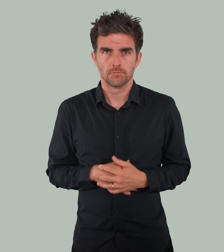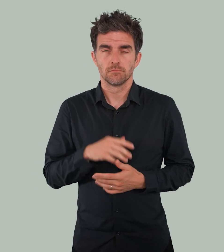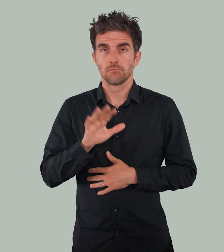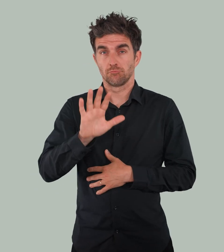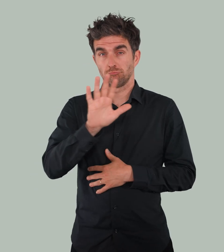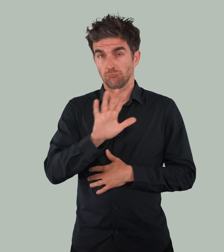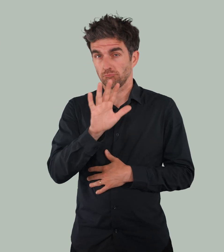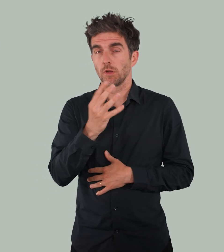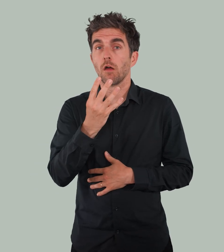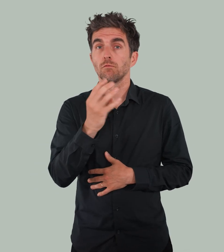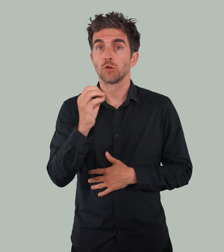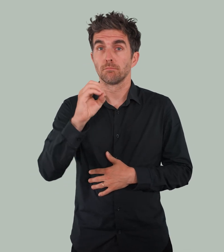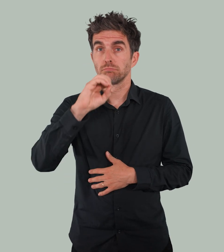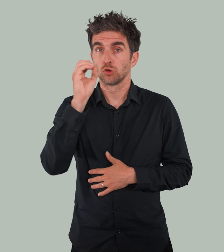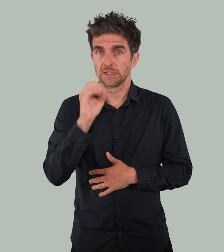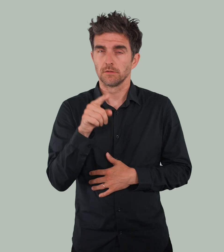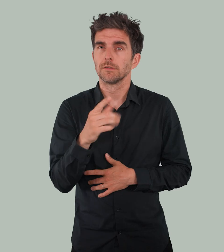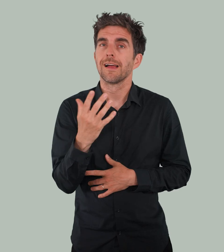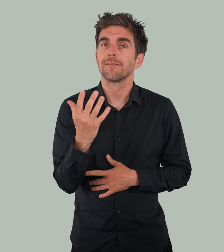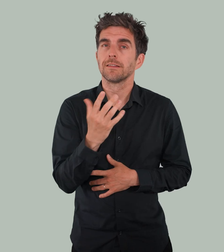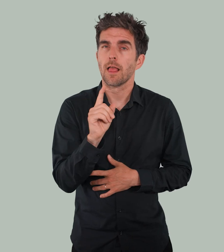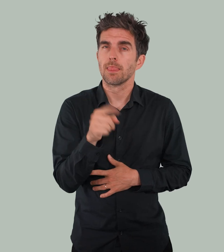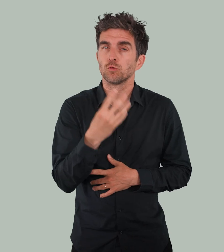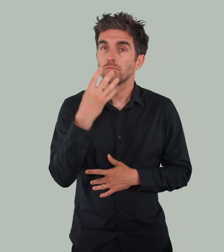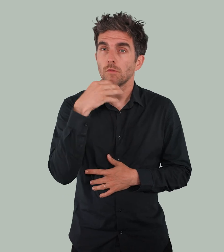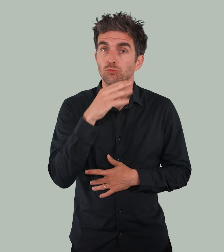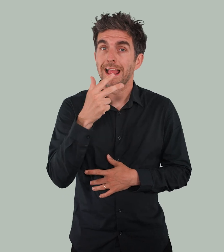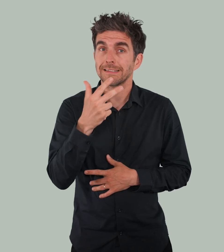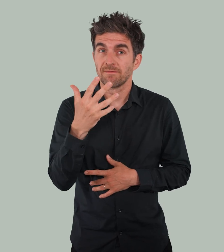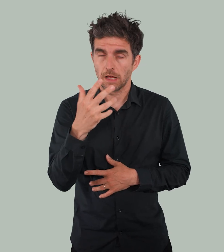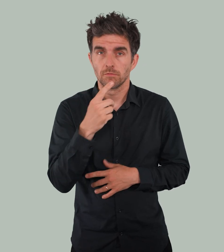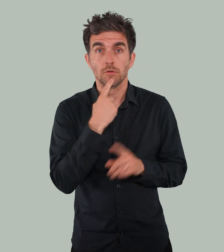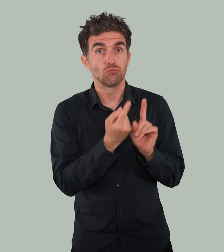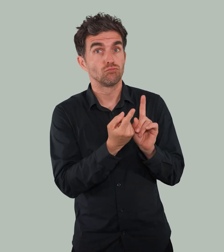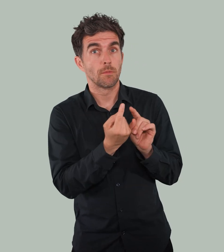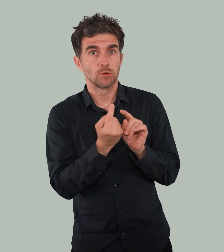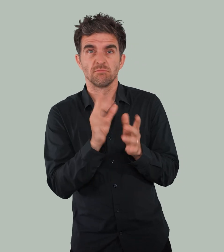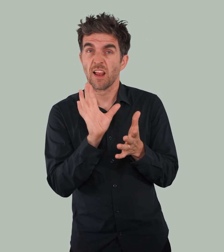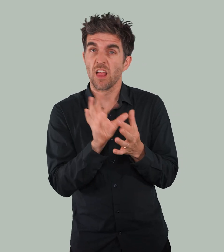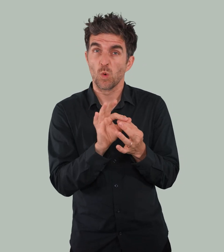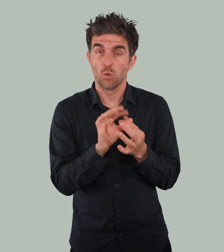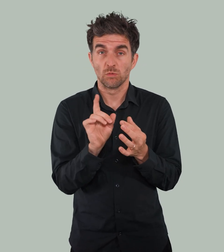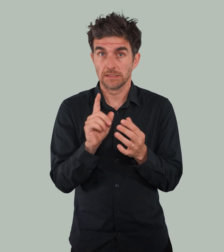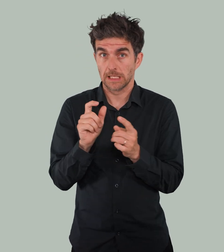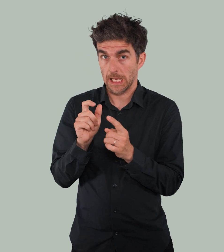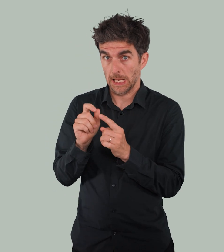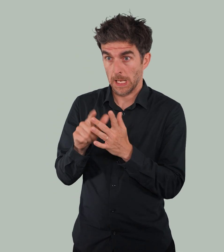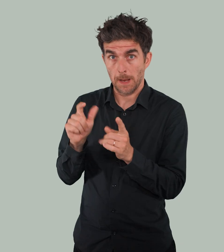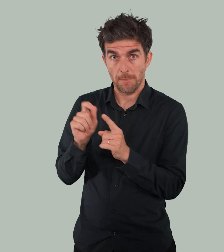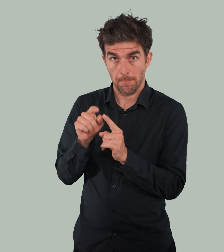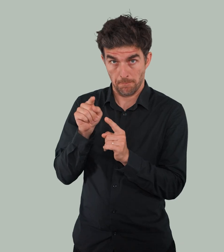Approximately 40% (~15,485) of responses refer to the relationship between PIP,